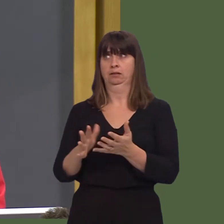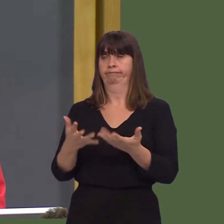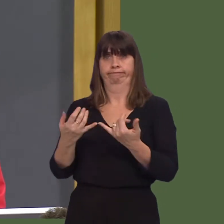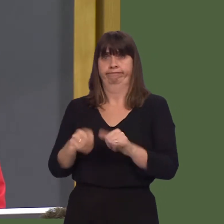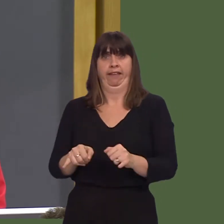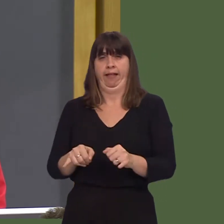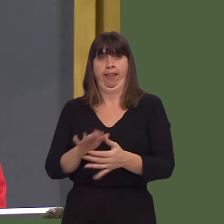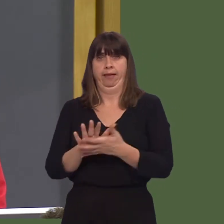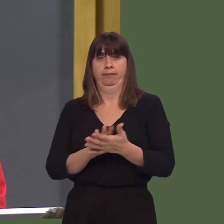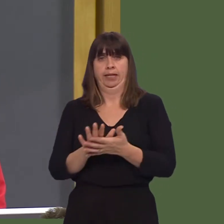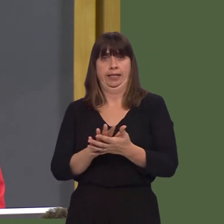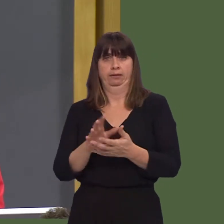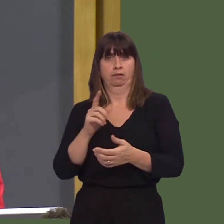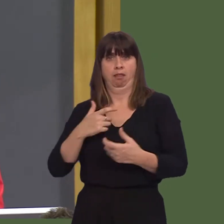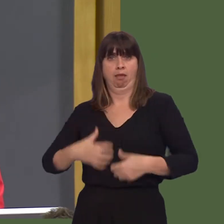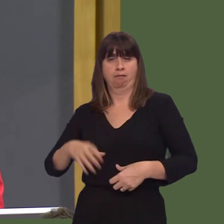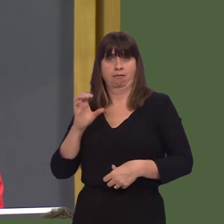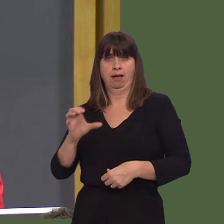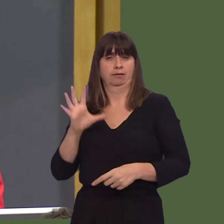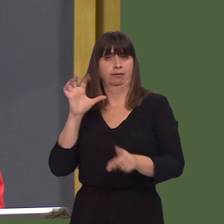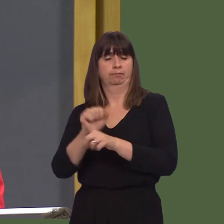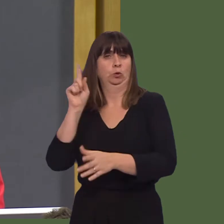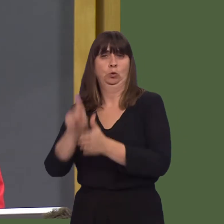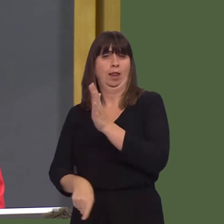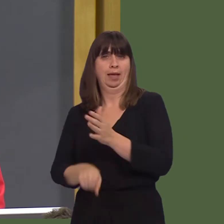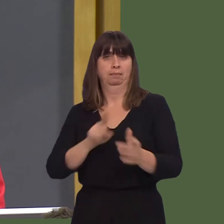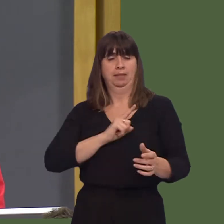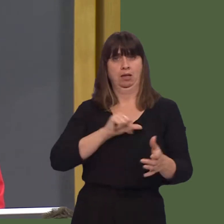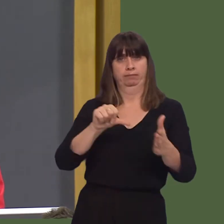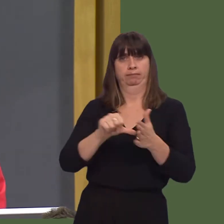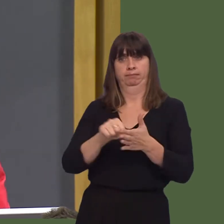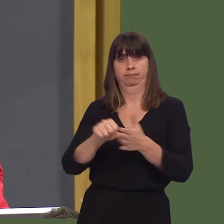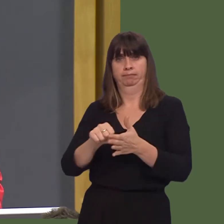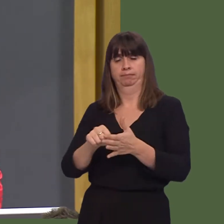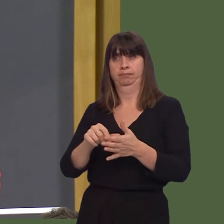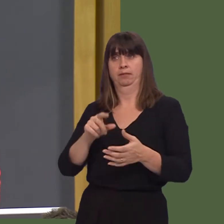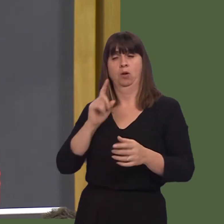So,leader of the house, what is your Government doing to cut diagnostic waiting times and